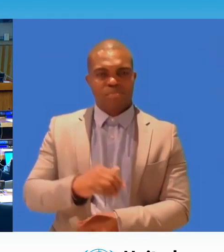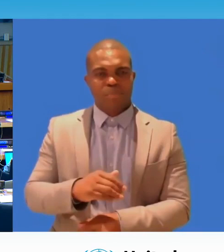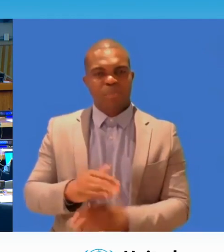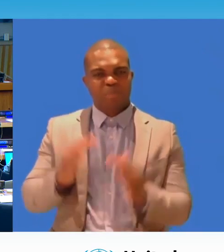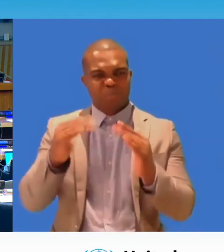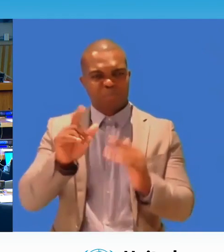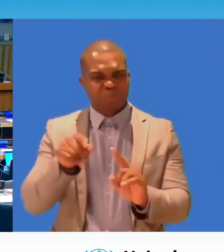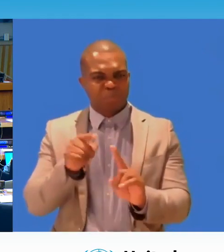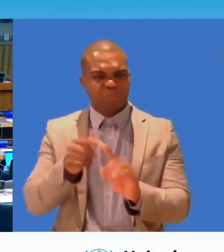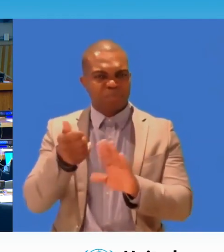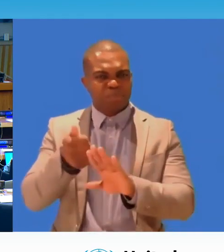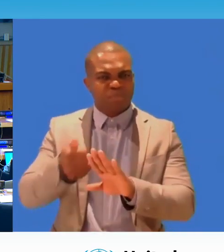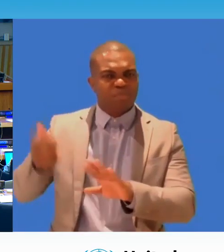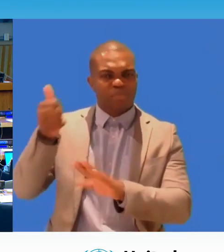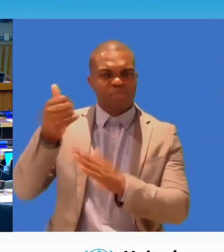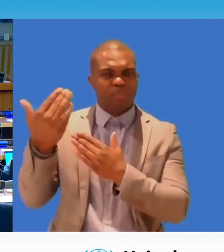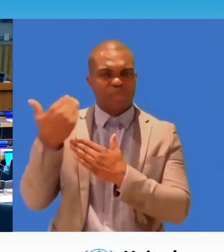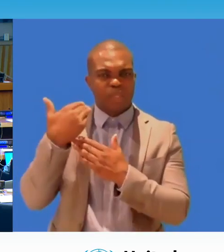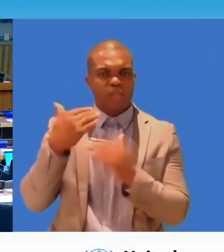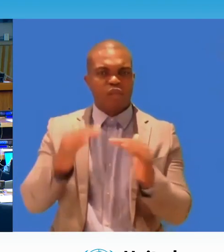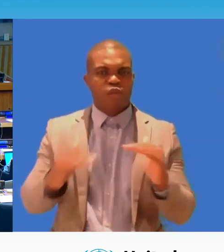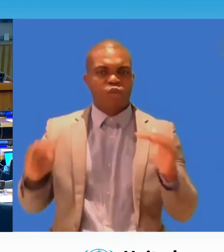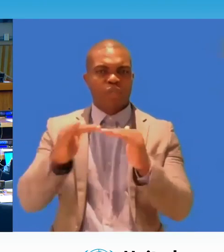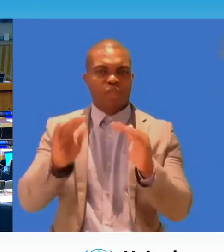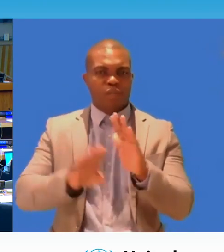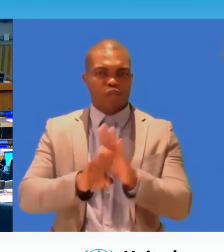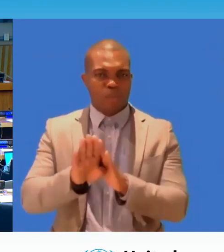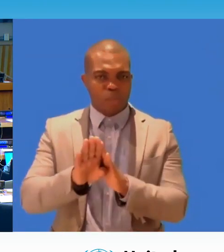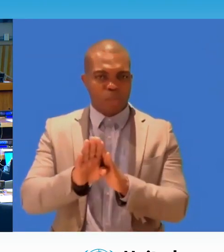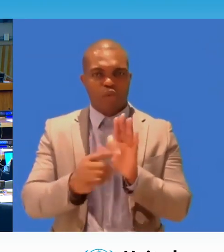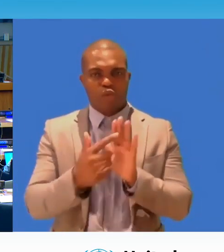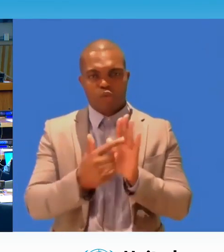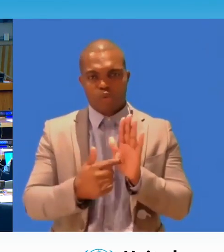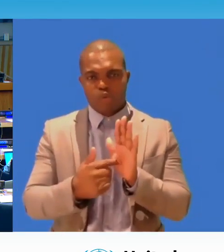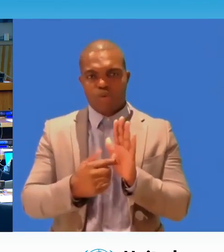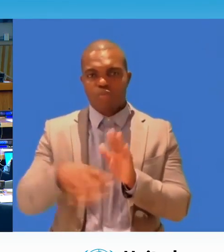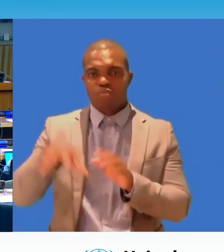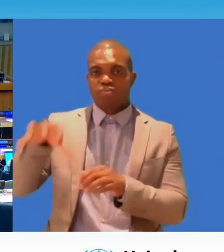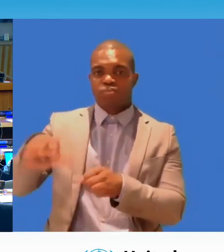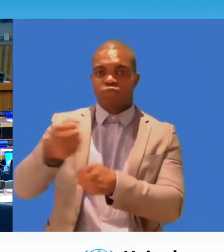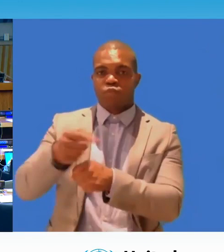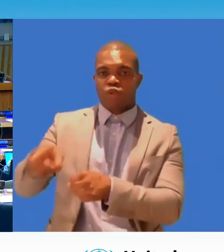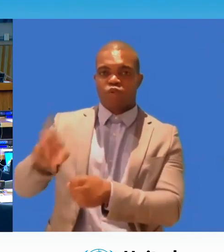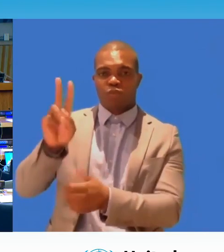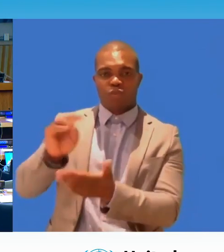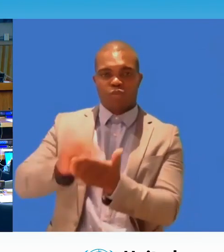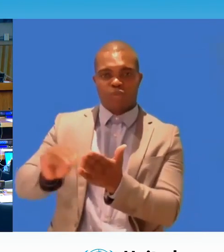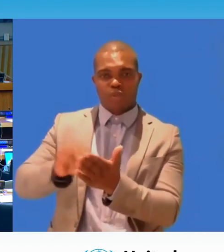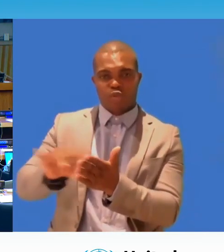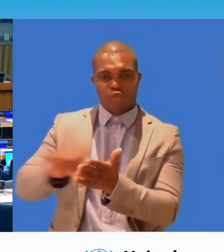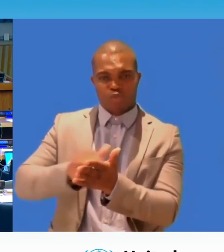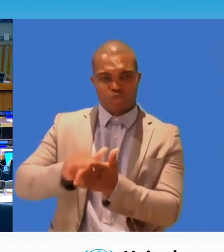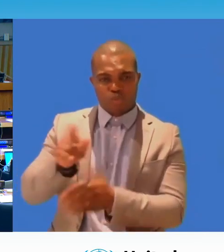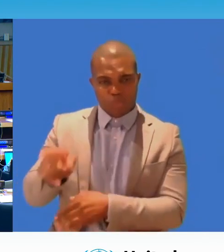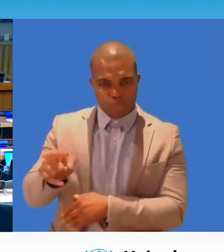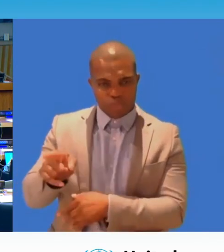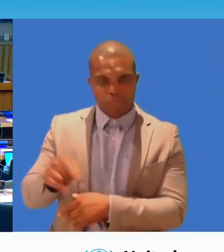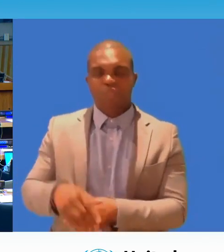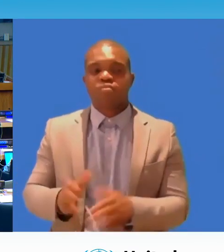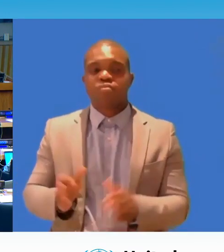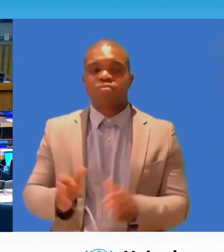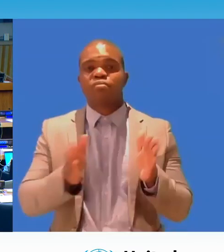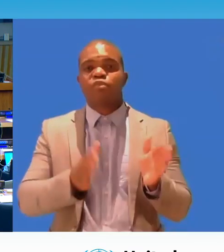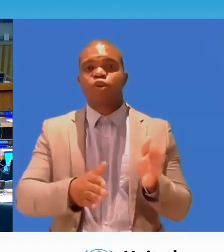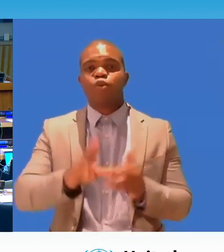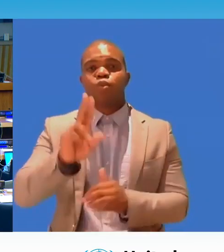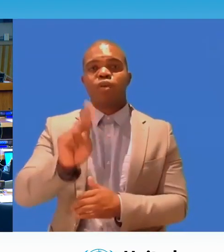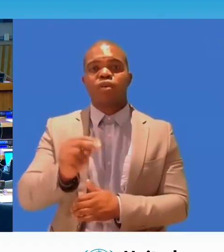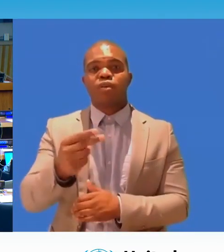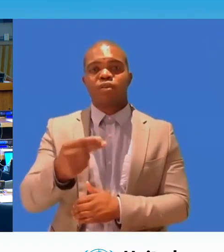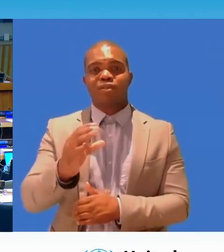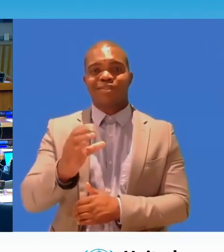the United Nations High Commissioner for human rights Miss charlot viswa mlan nalo Global